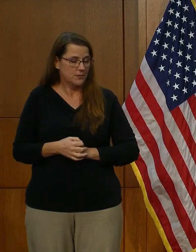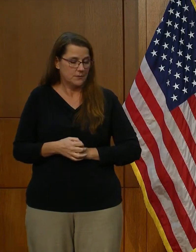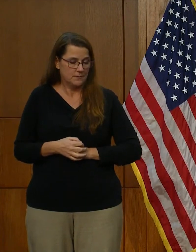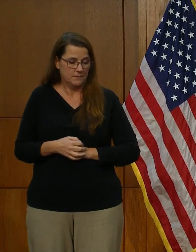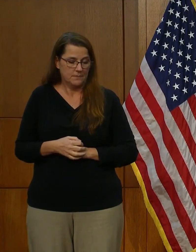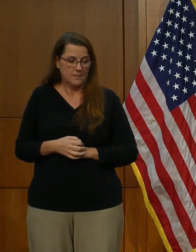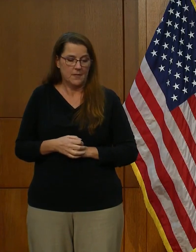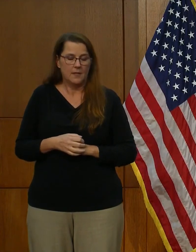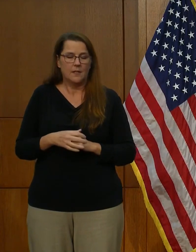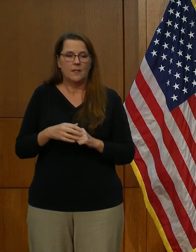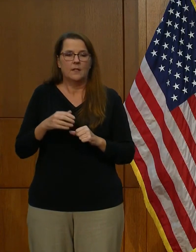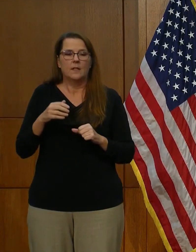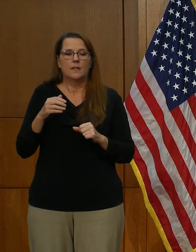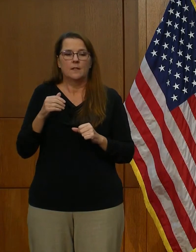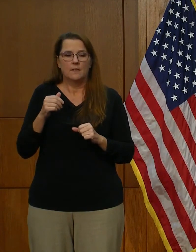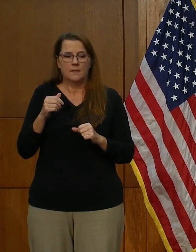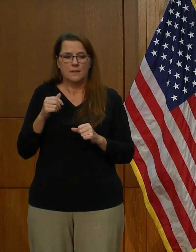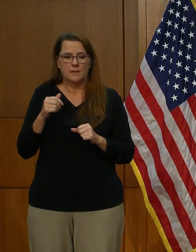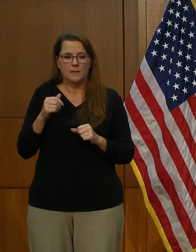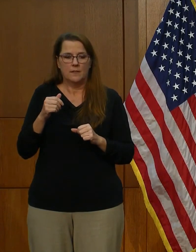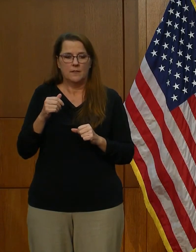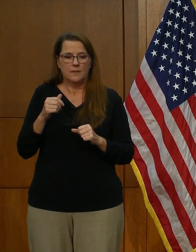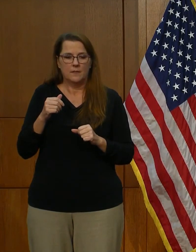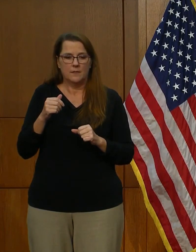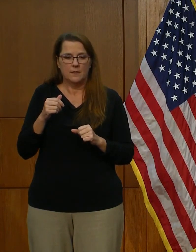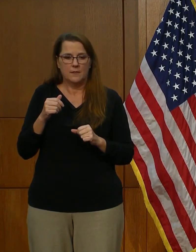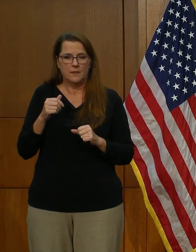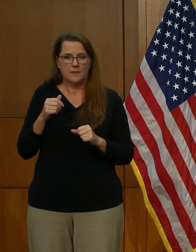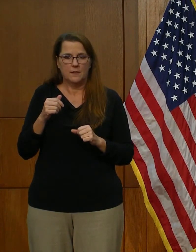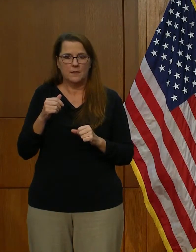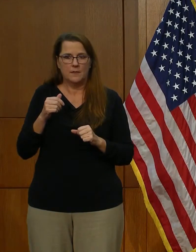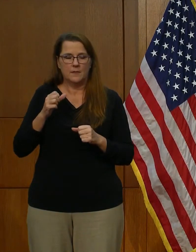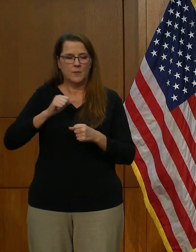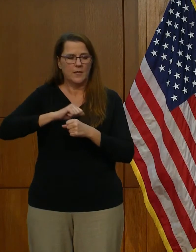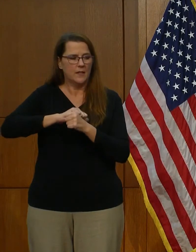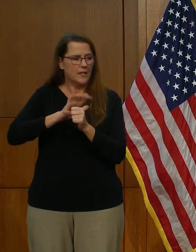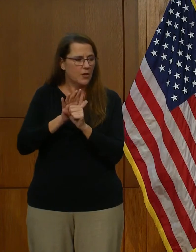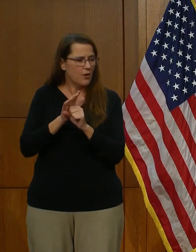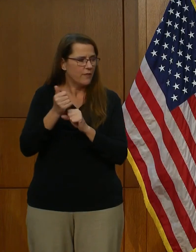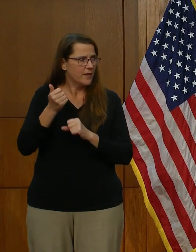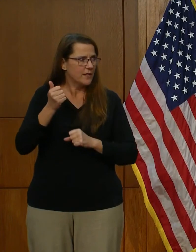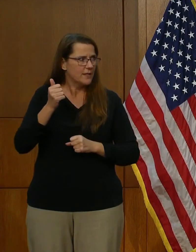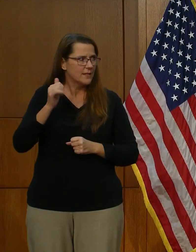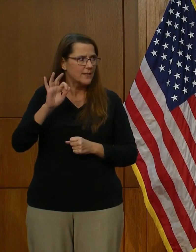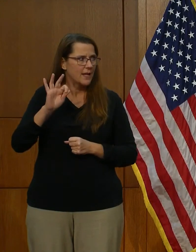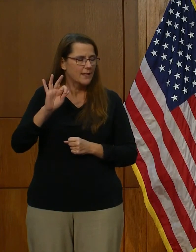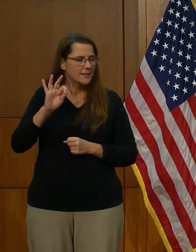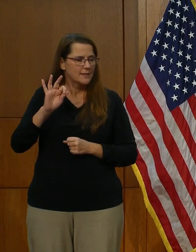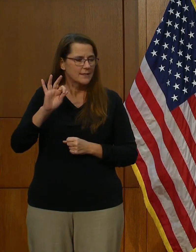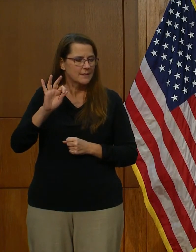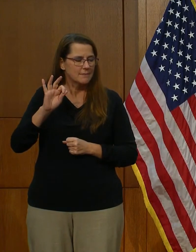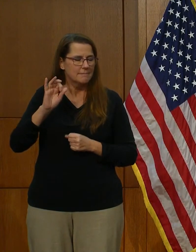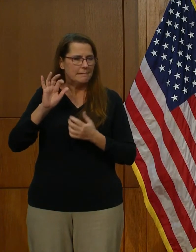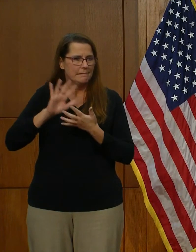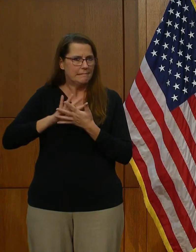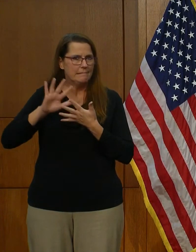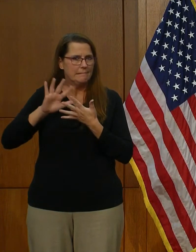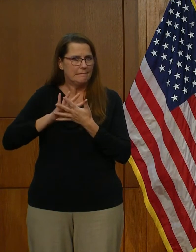THANK YOU FOR TAKING MY QUESTION WITH THE VARIOUS OF